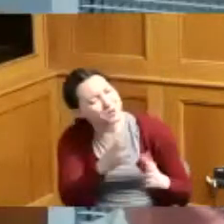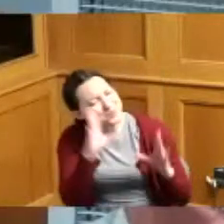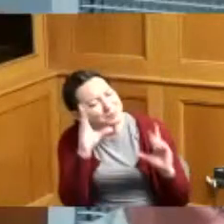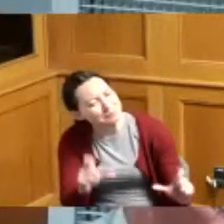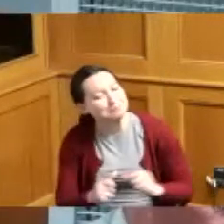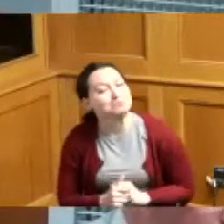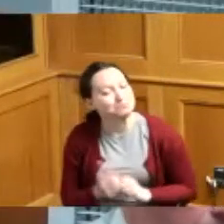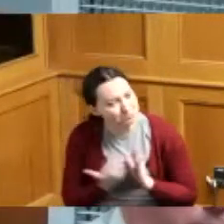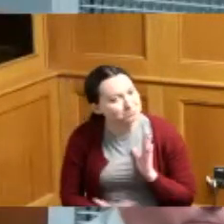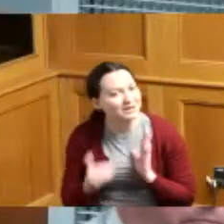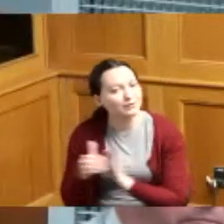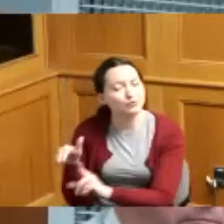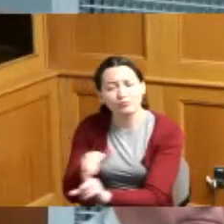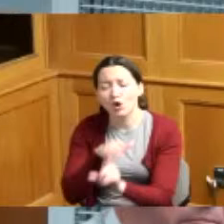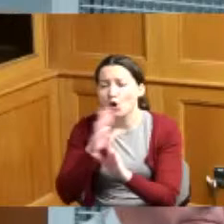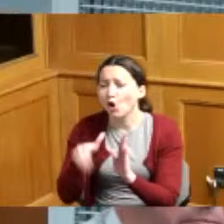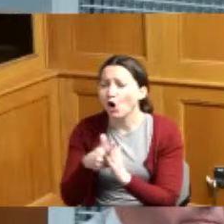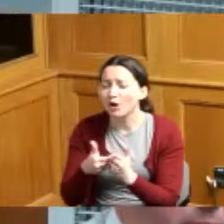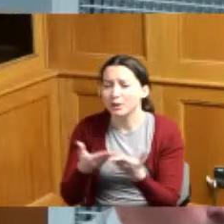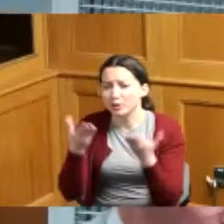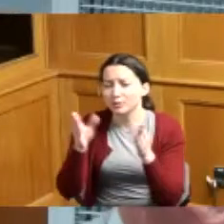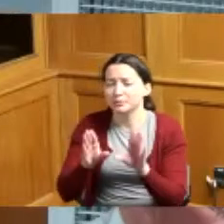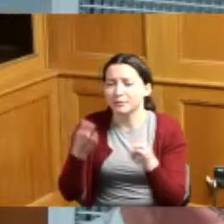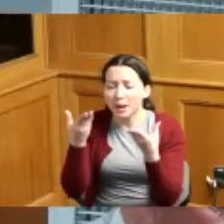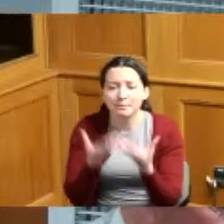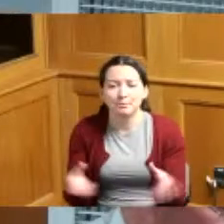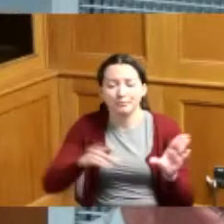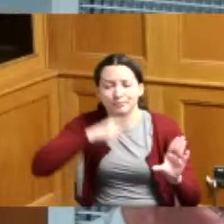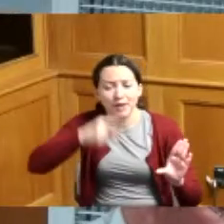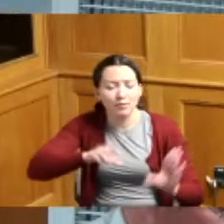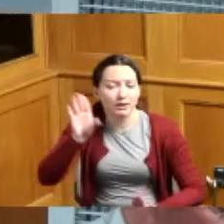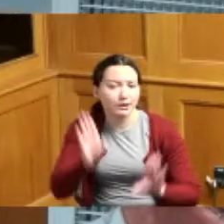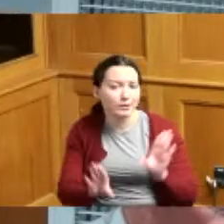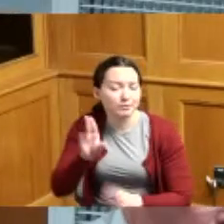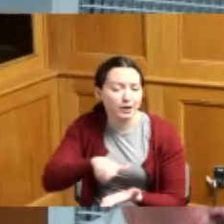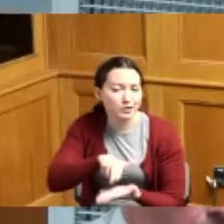again I just remind you these are all publicly bid contracts that we've had over the years and so uh